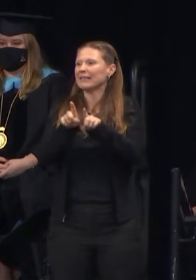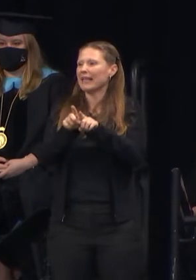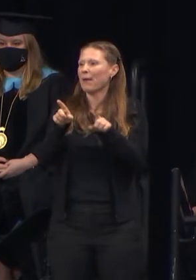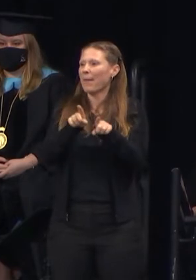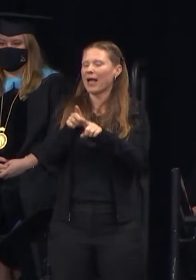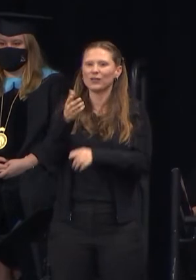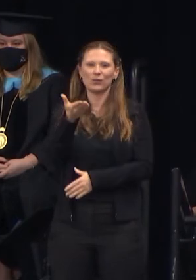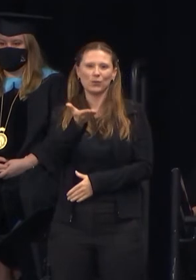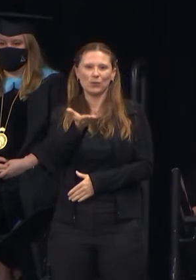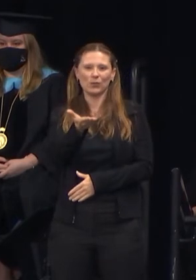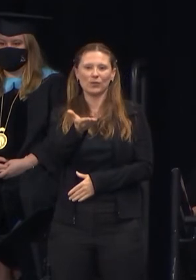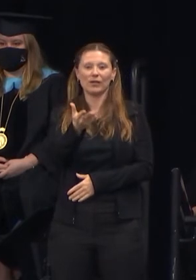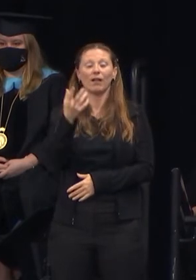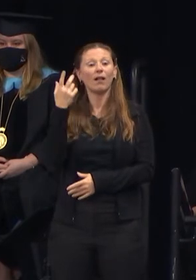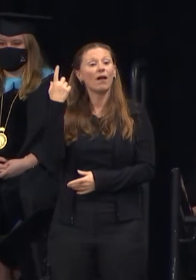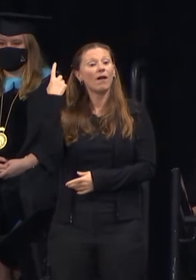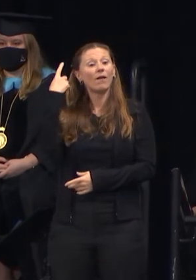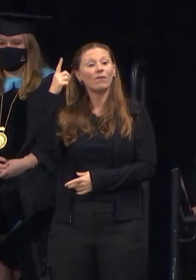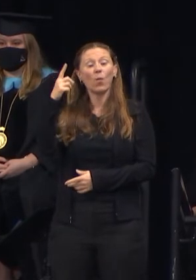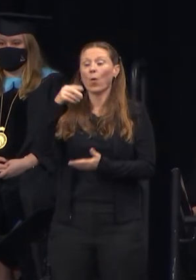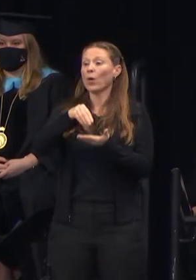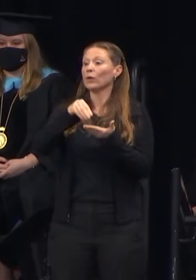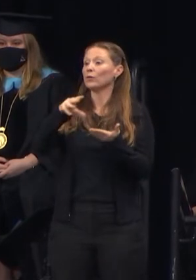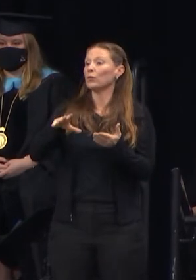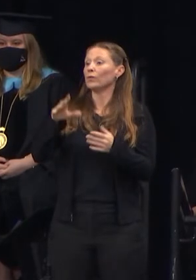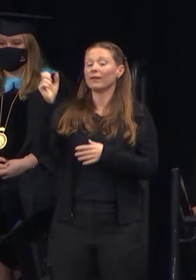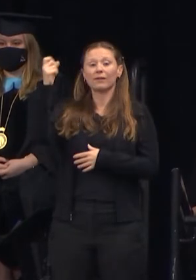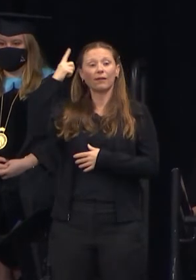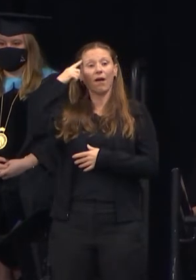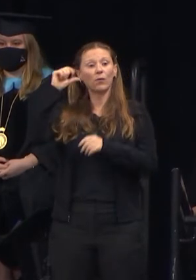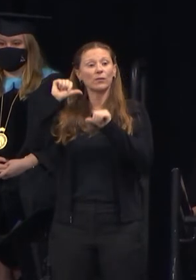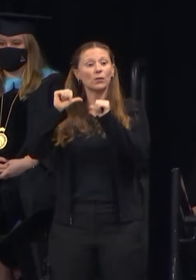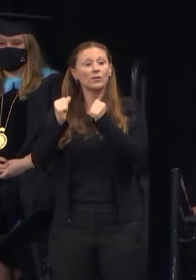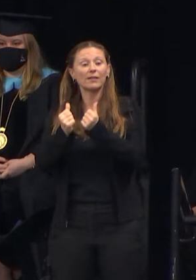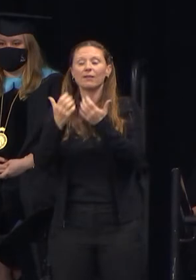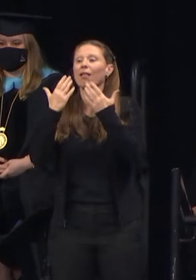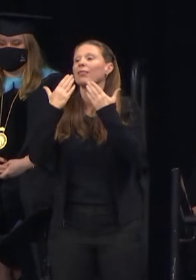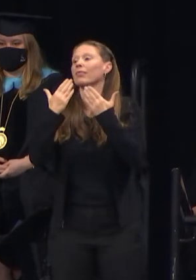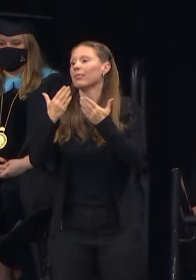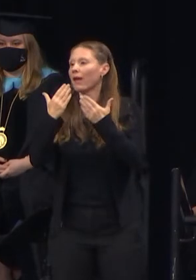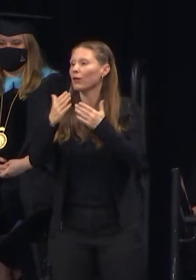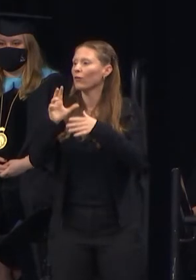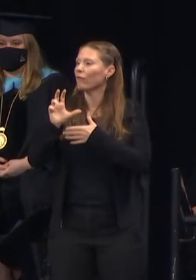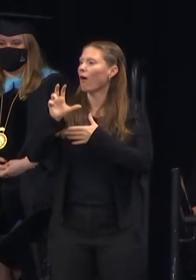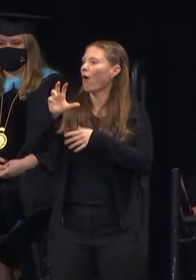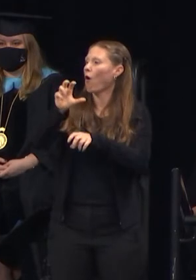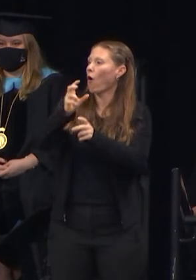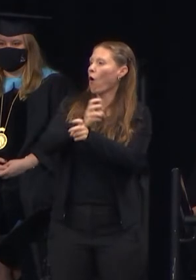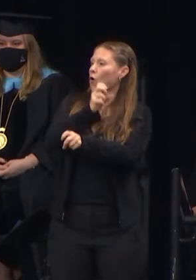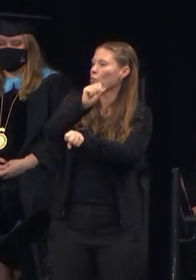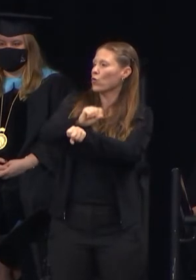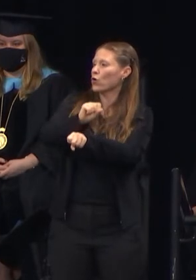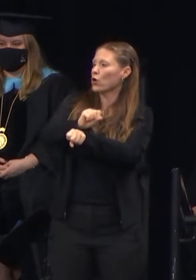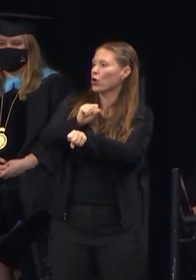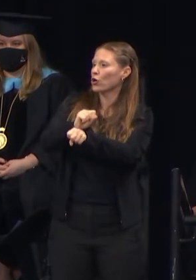On behalf of the Student Government Association, thank you for putting in the hard work to get yourselves here.